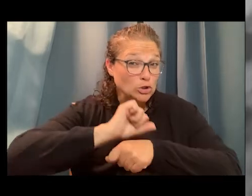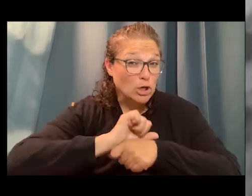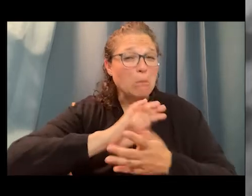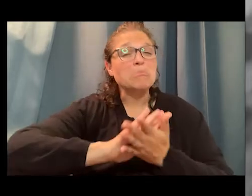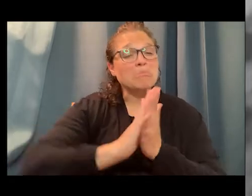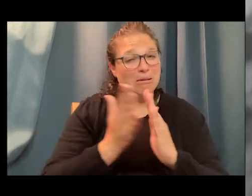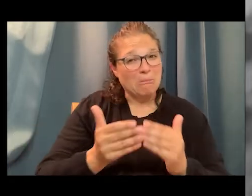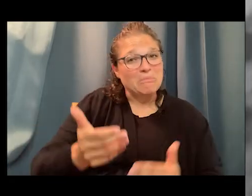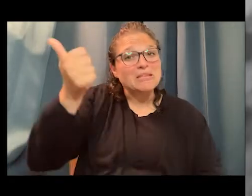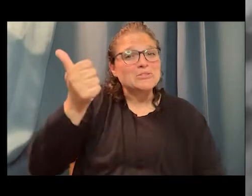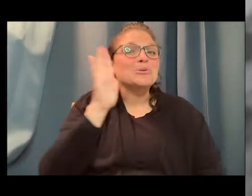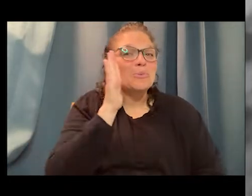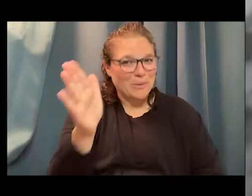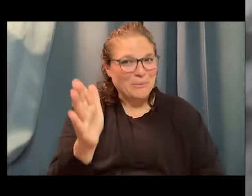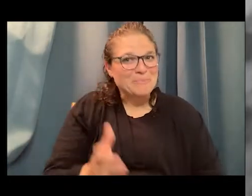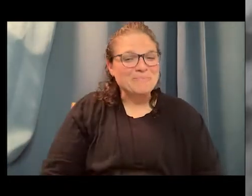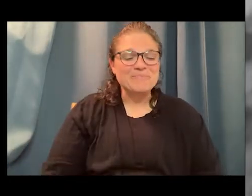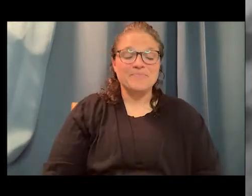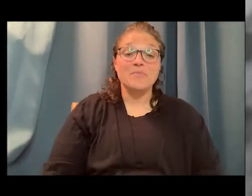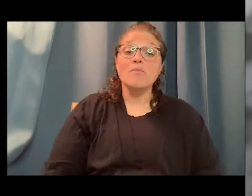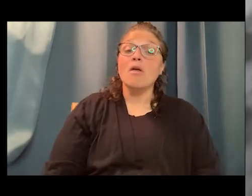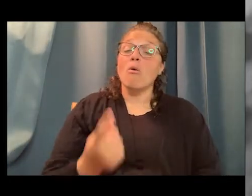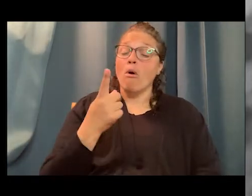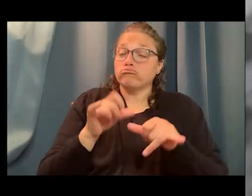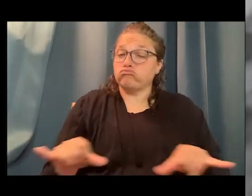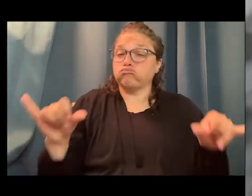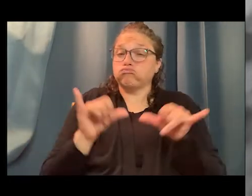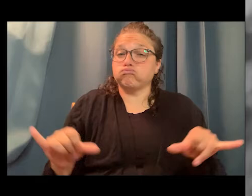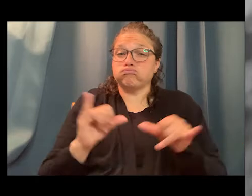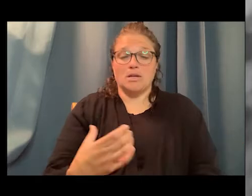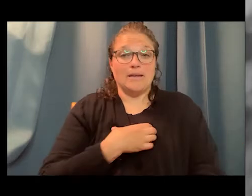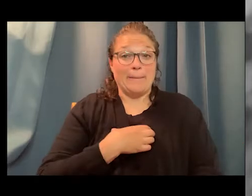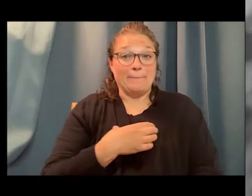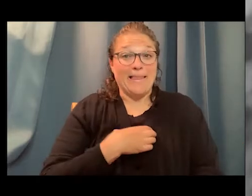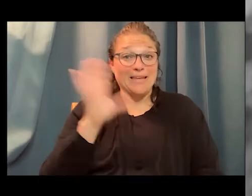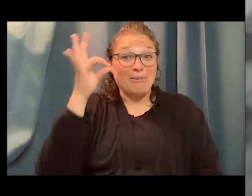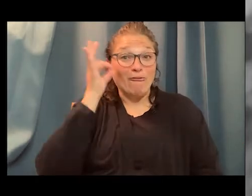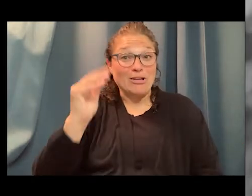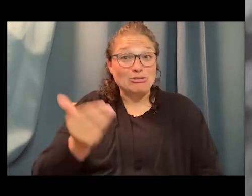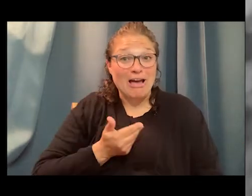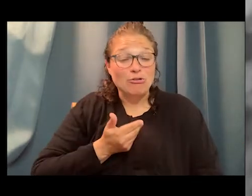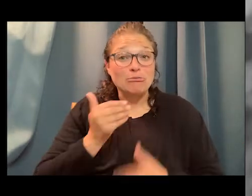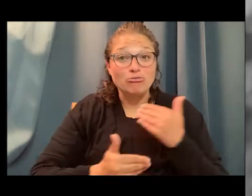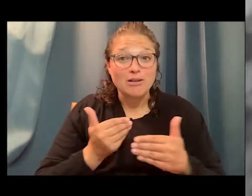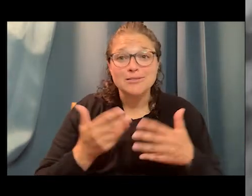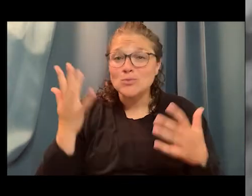The kind of information that can make your job much easier. One of the most common complaints about the federal hiring process is that it just takes